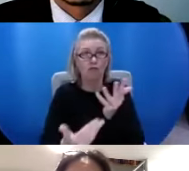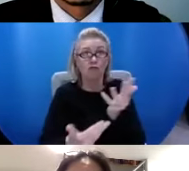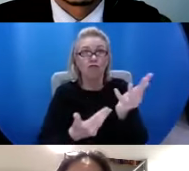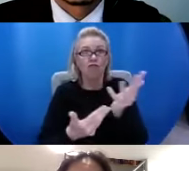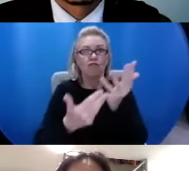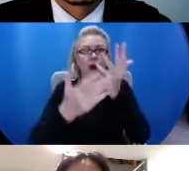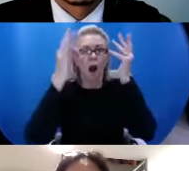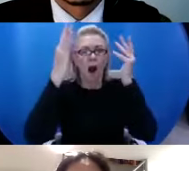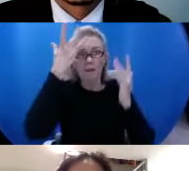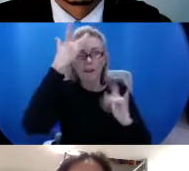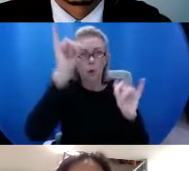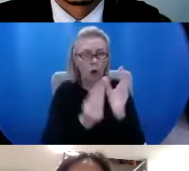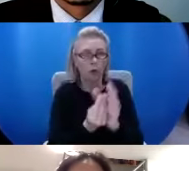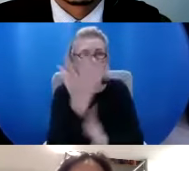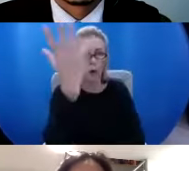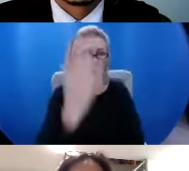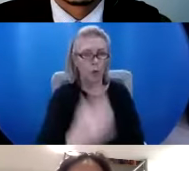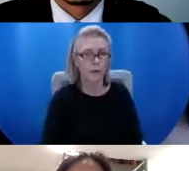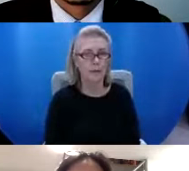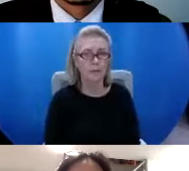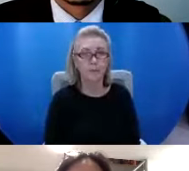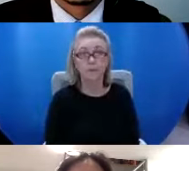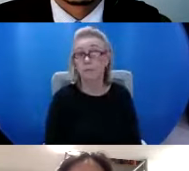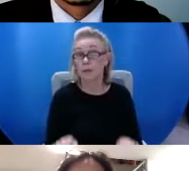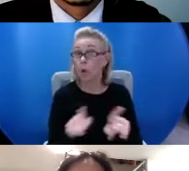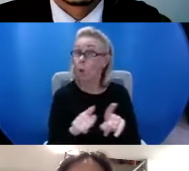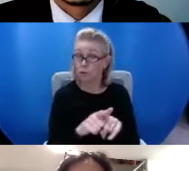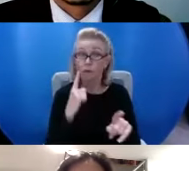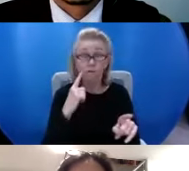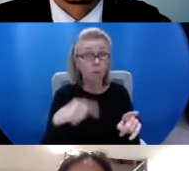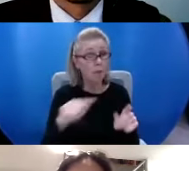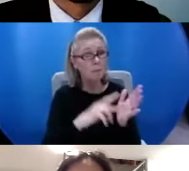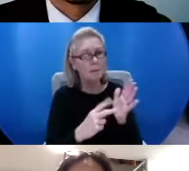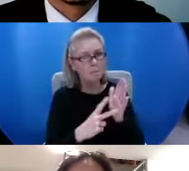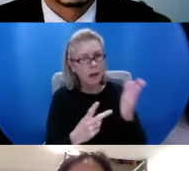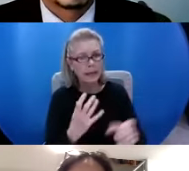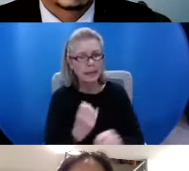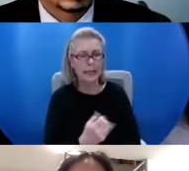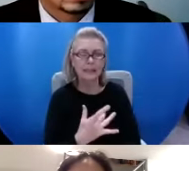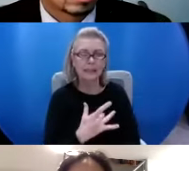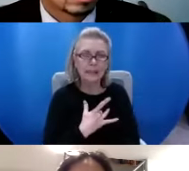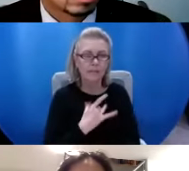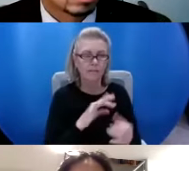Care for students also means getting a sense of belonging and community.